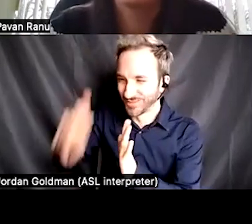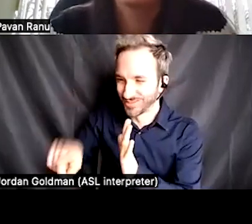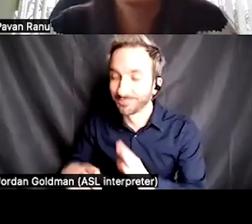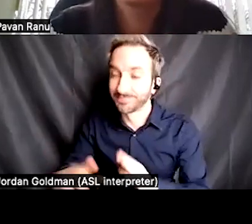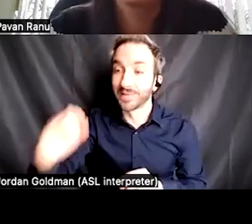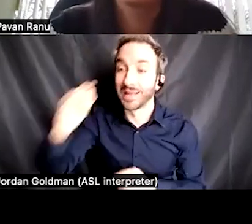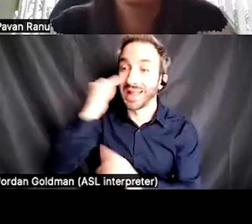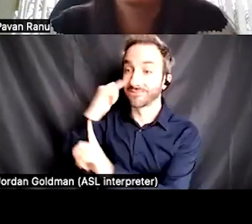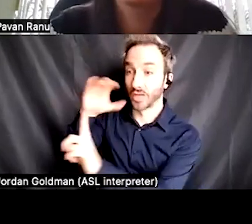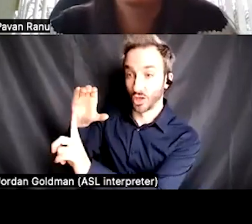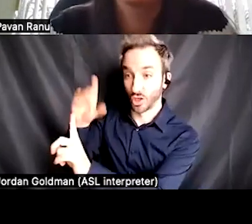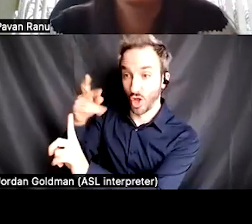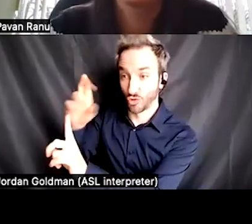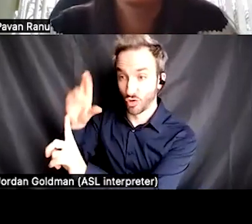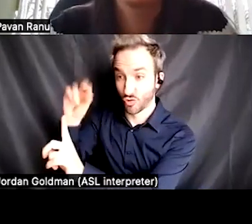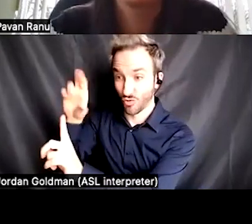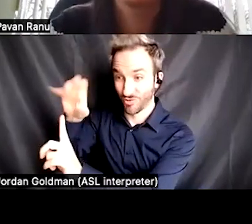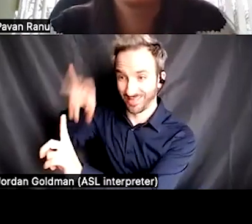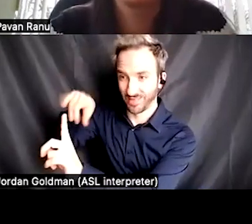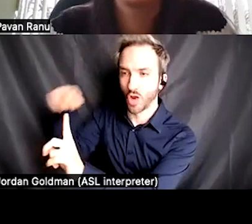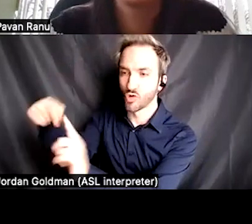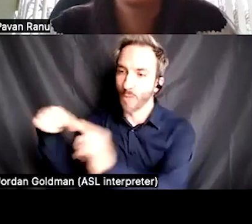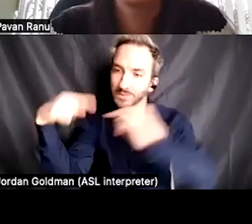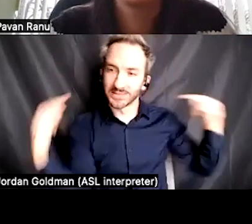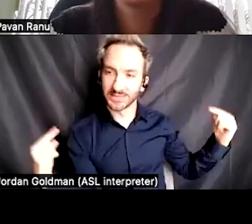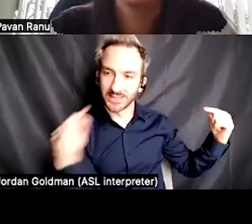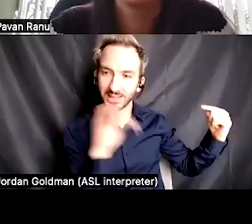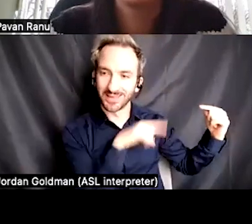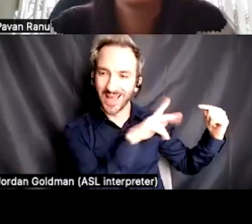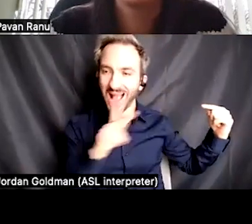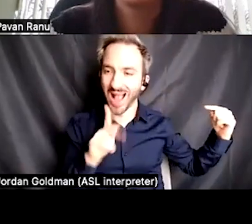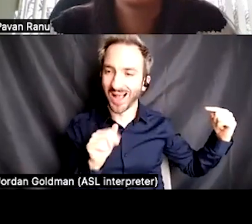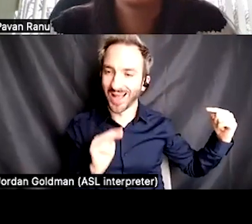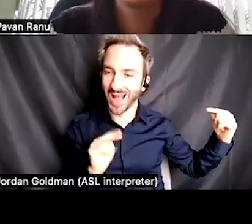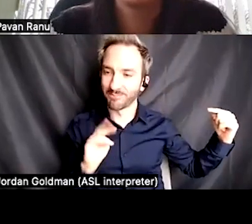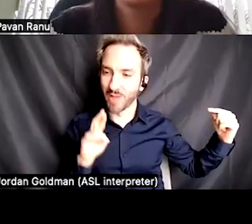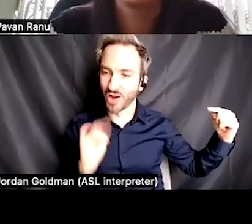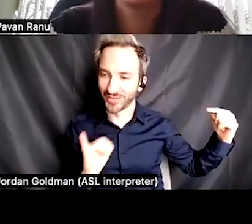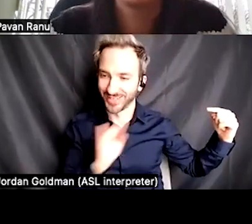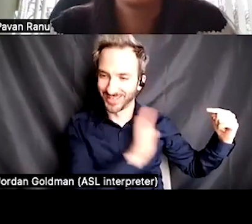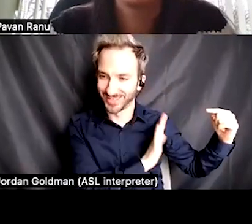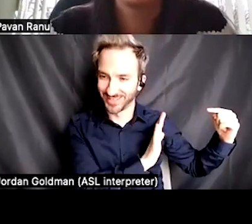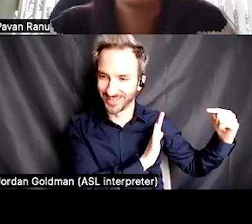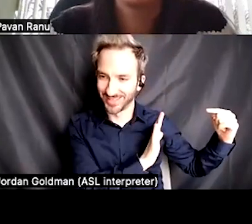Cluttercore is a reversal of the KonMari Method of your," and that's for those not in the know,